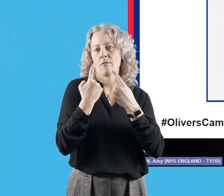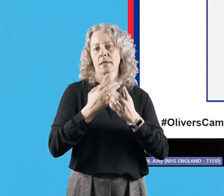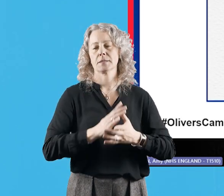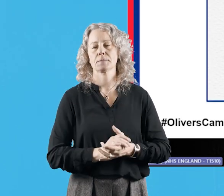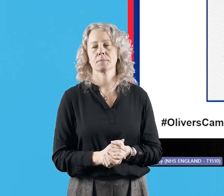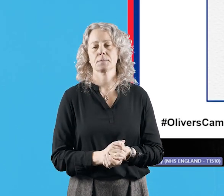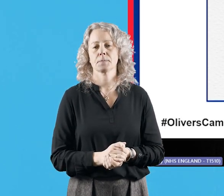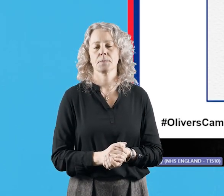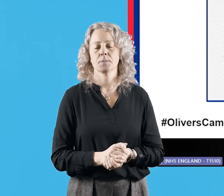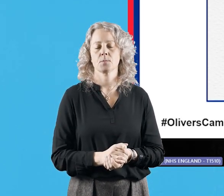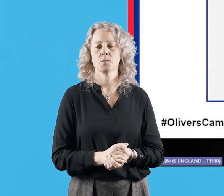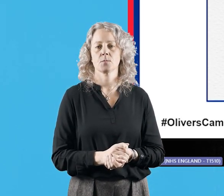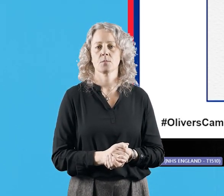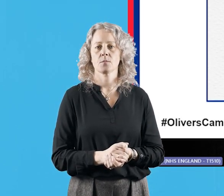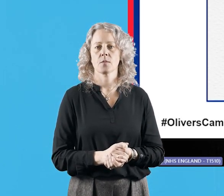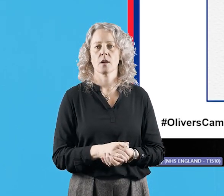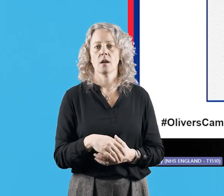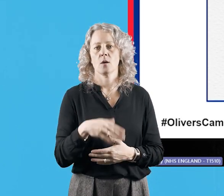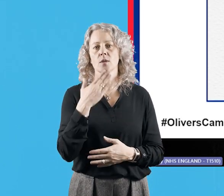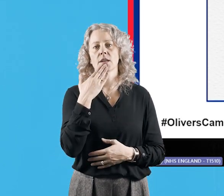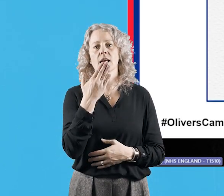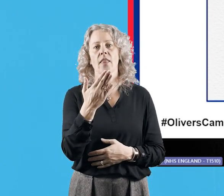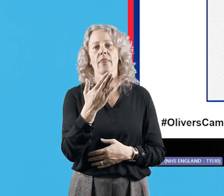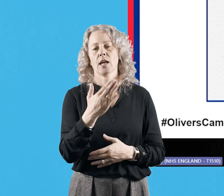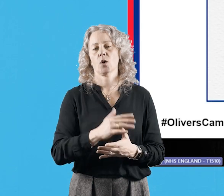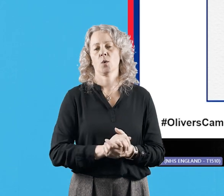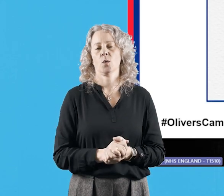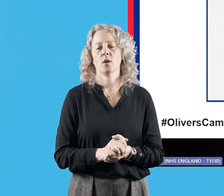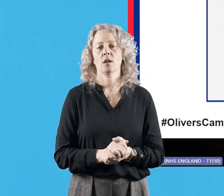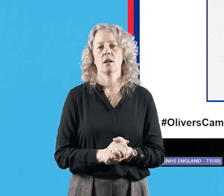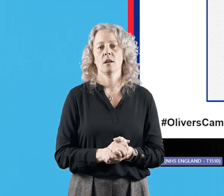managed to complete an update of where we are and I'm going to